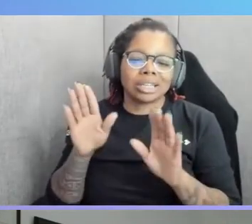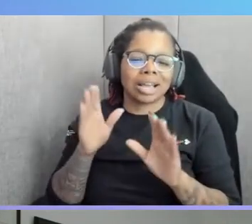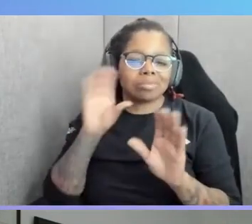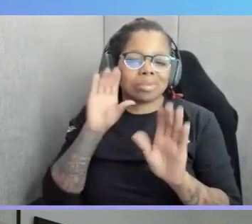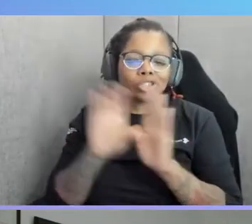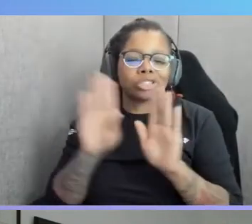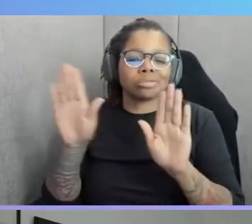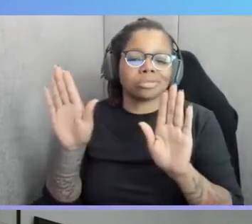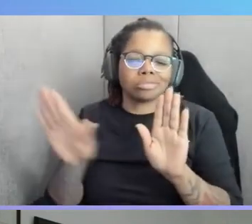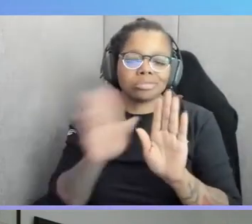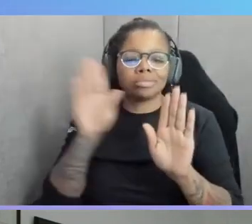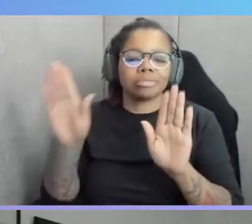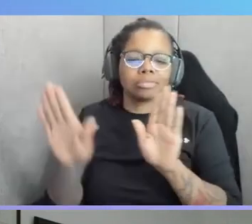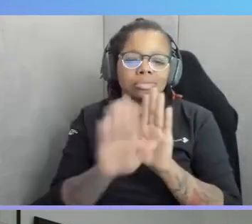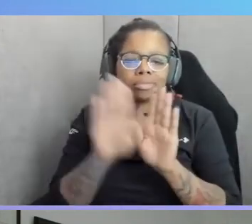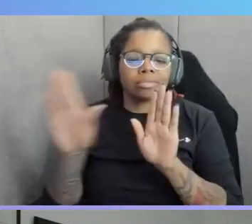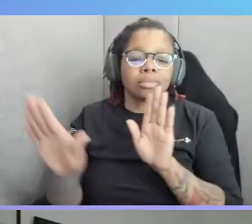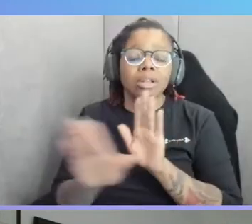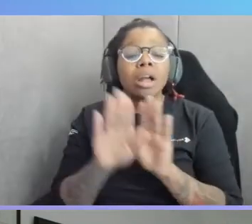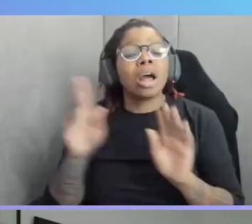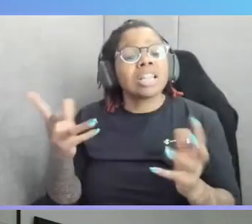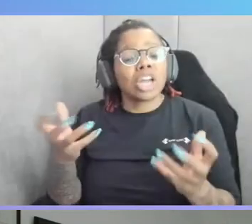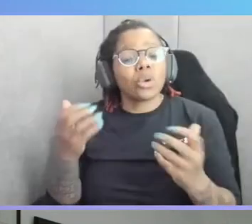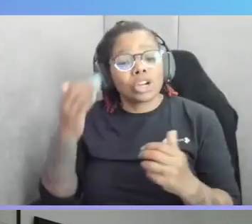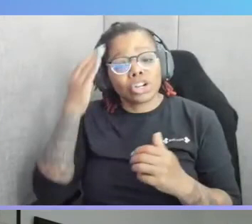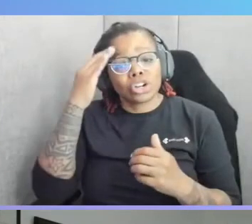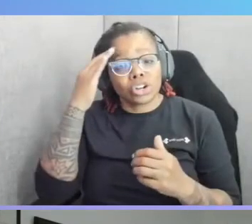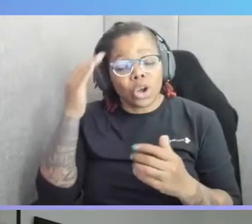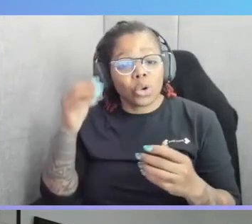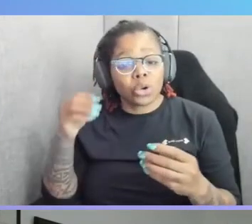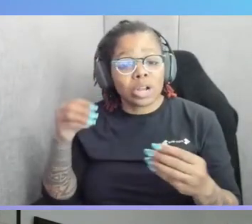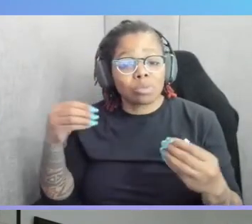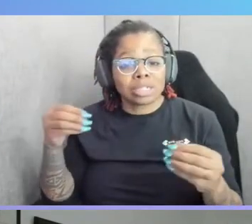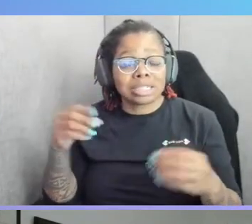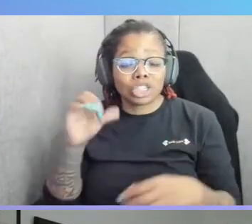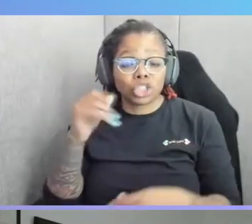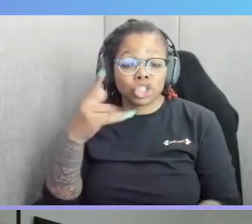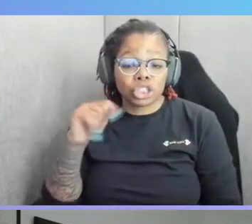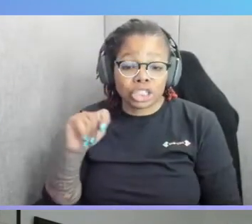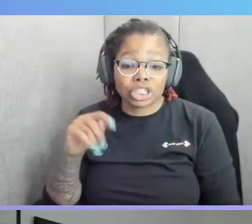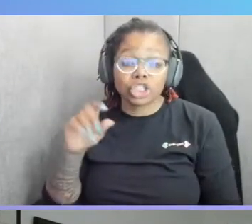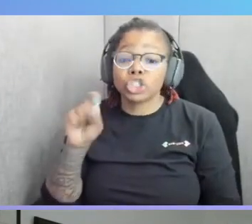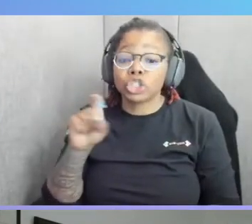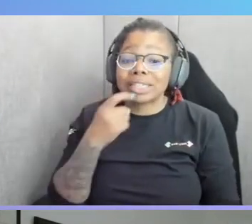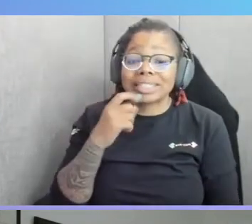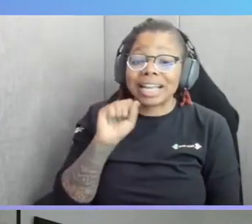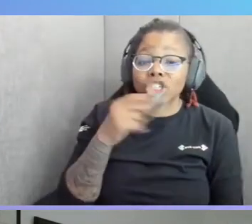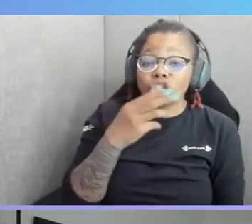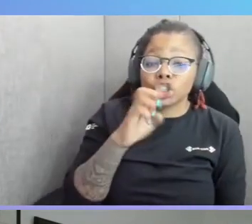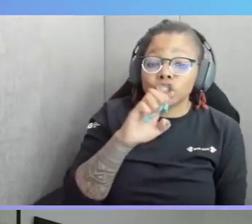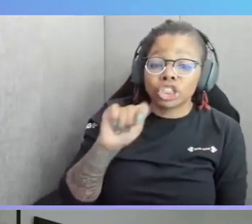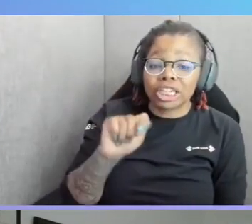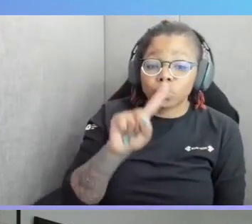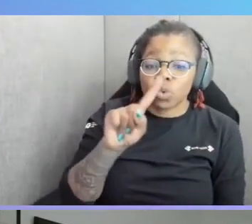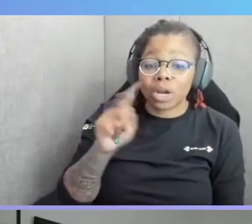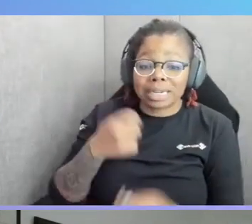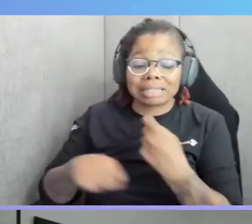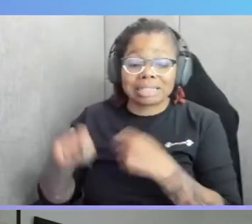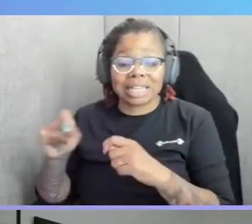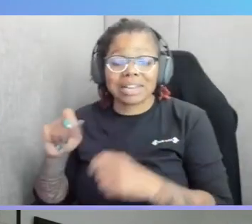that he'd want to know it was a sheet. So should it say sheet one instead of image one? So adding in a little more context